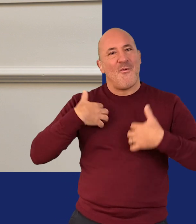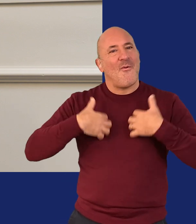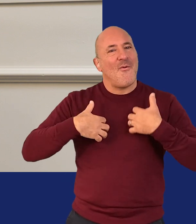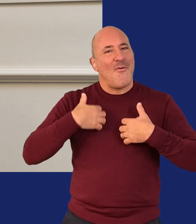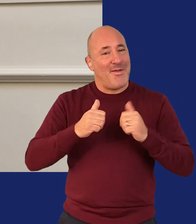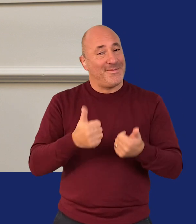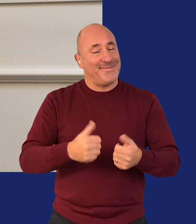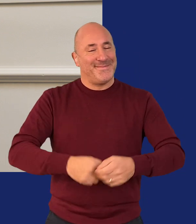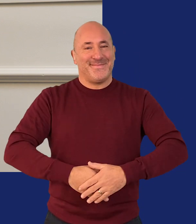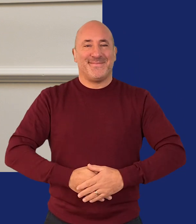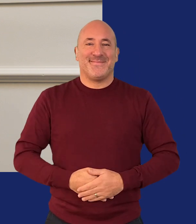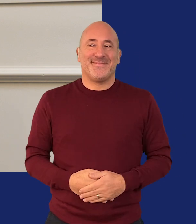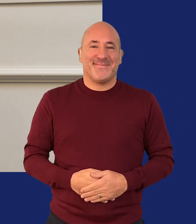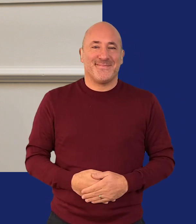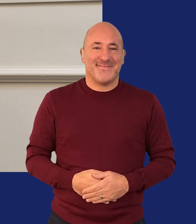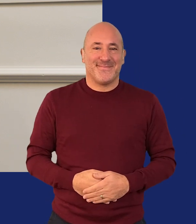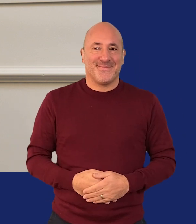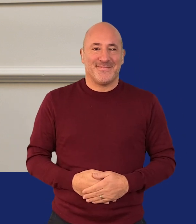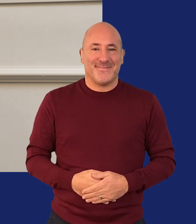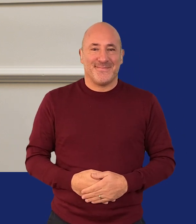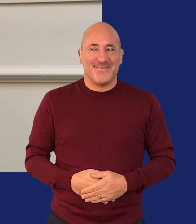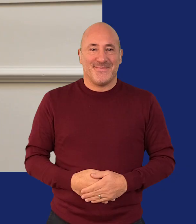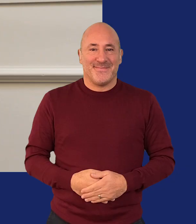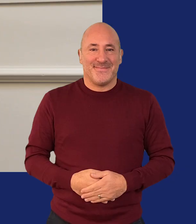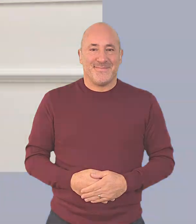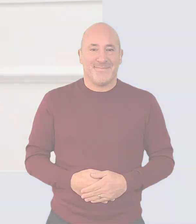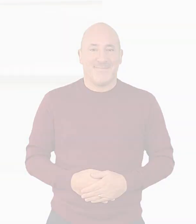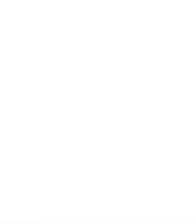out the best practice portal.